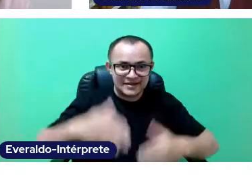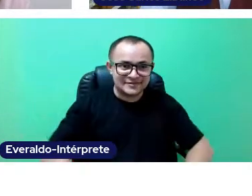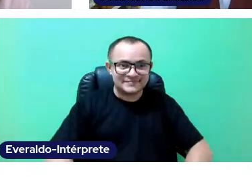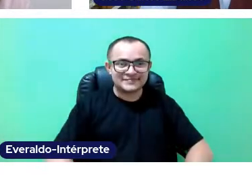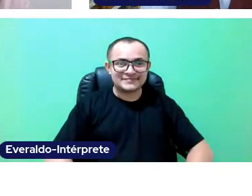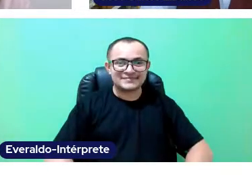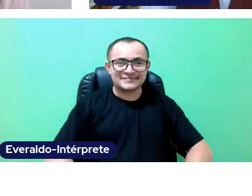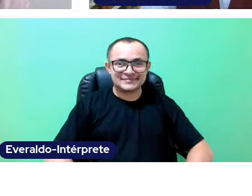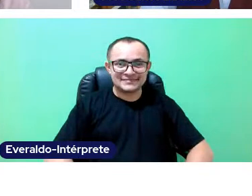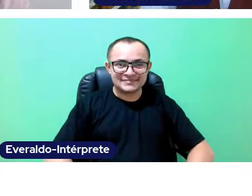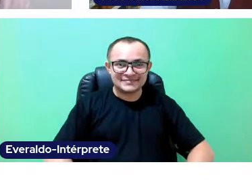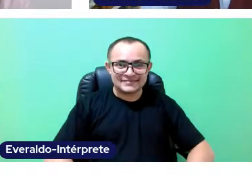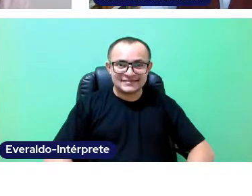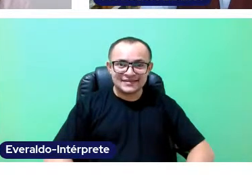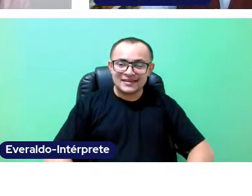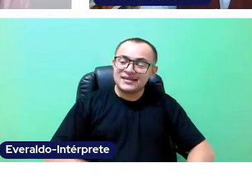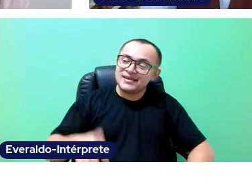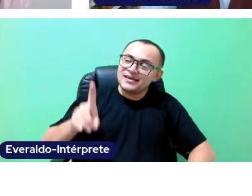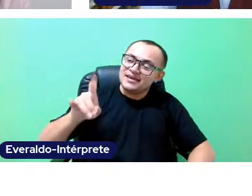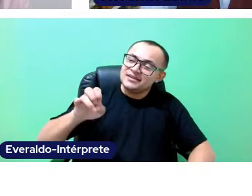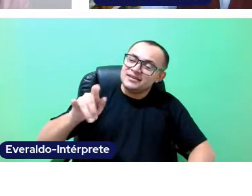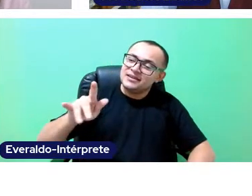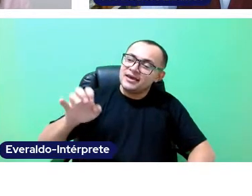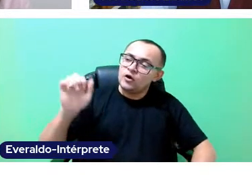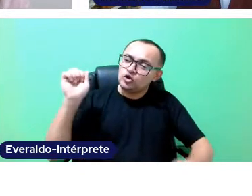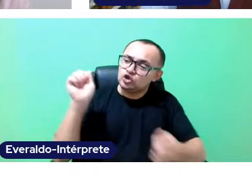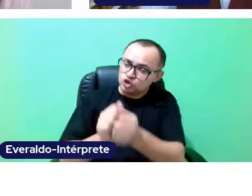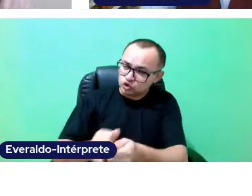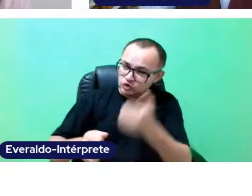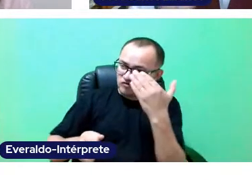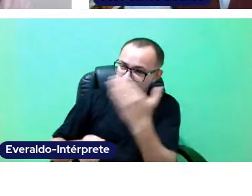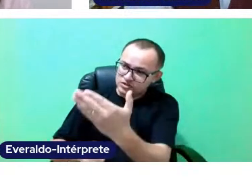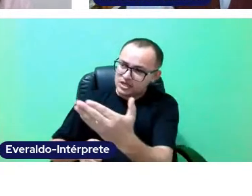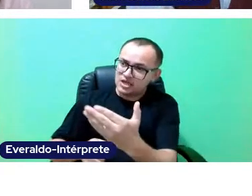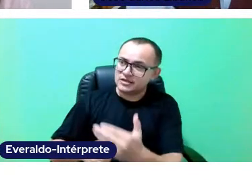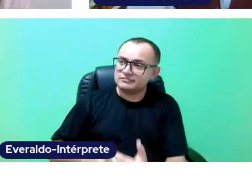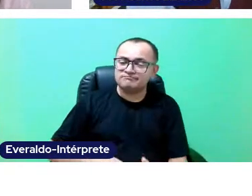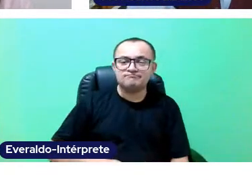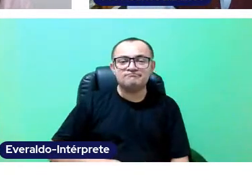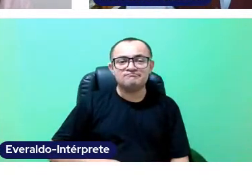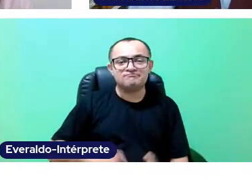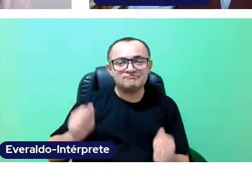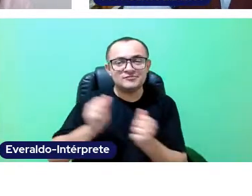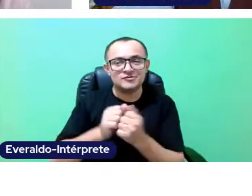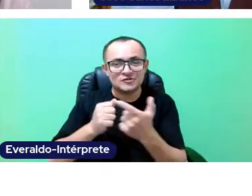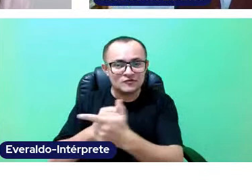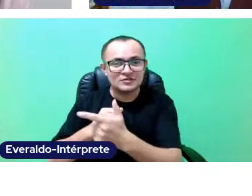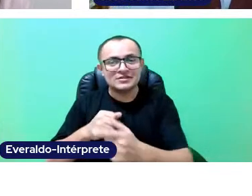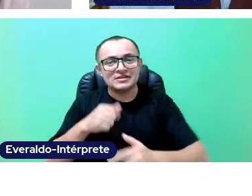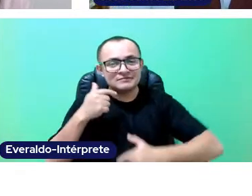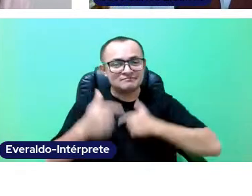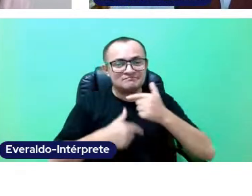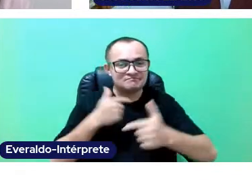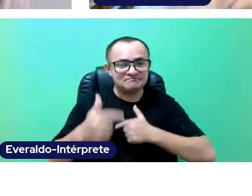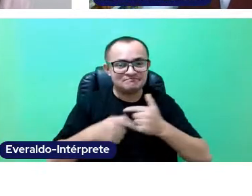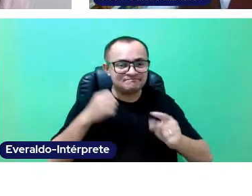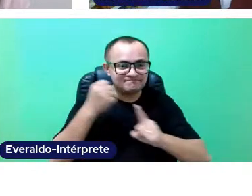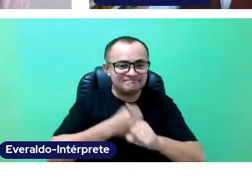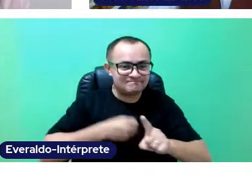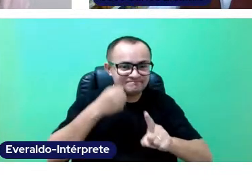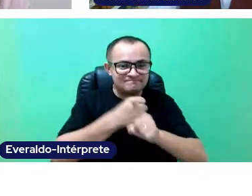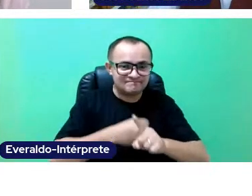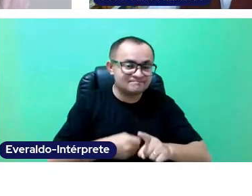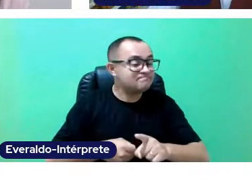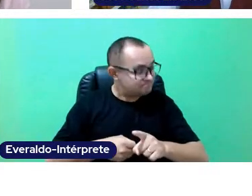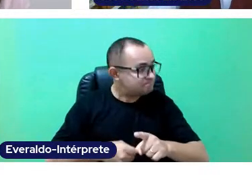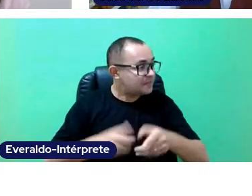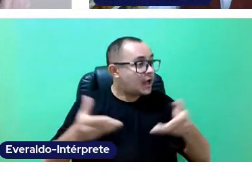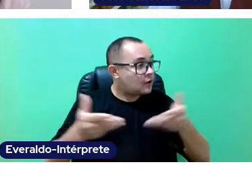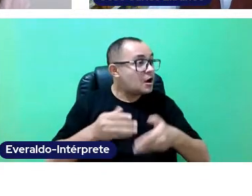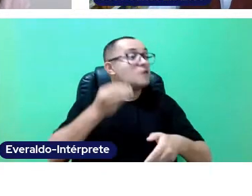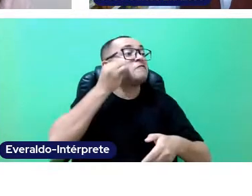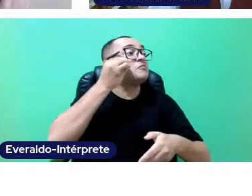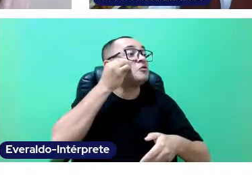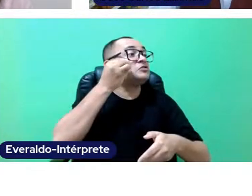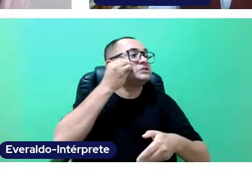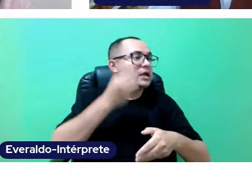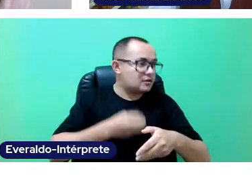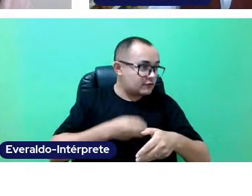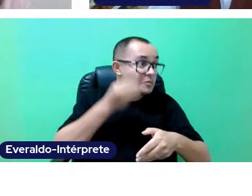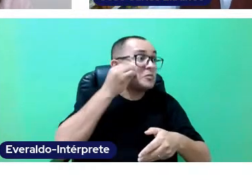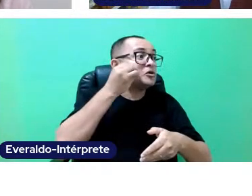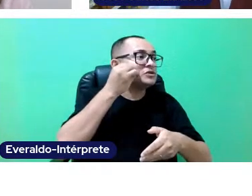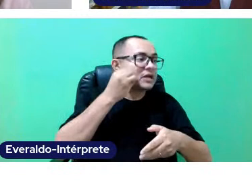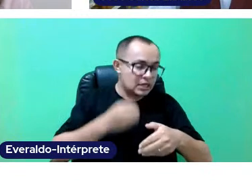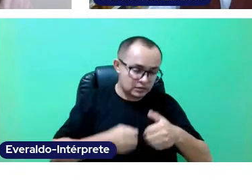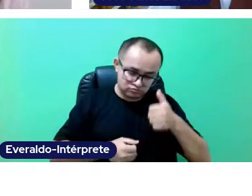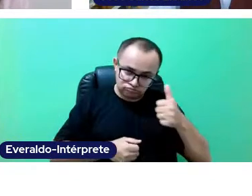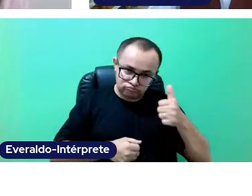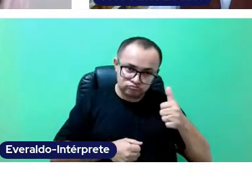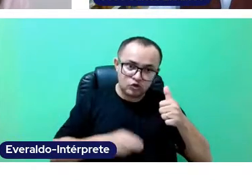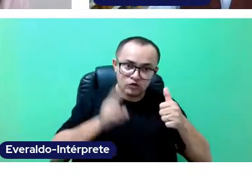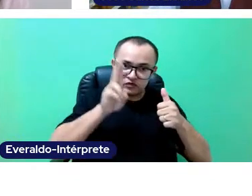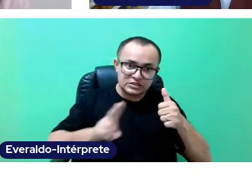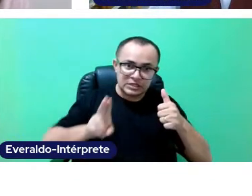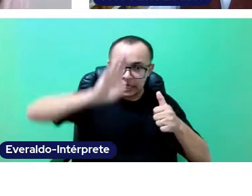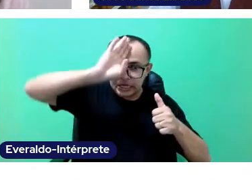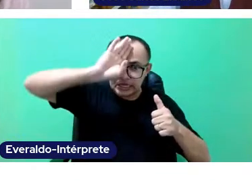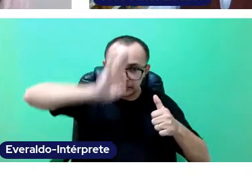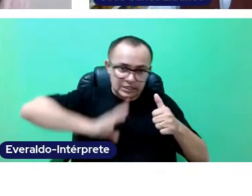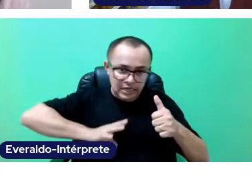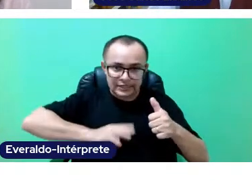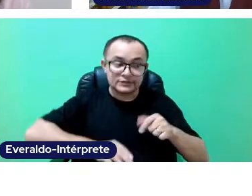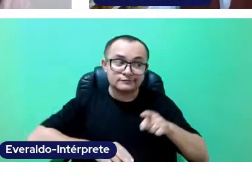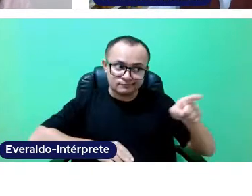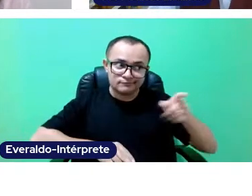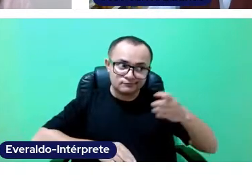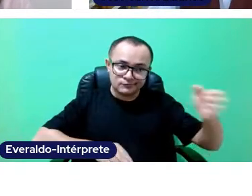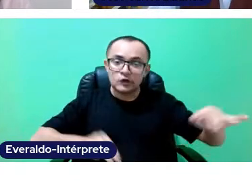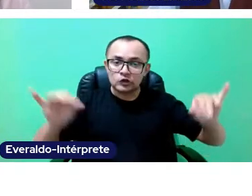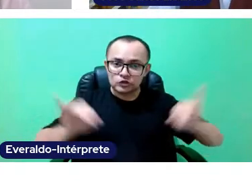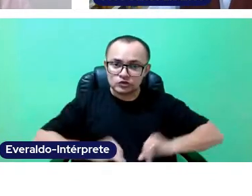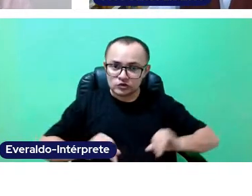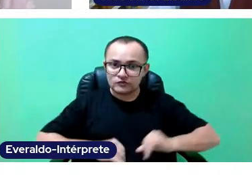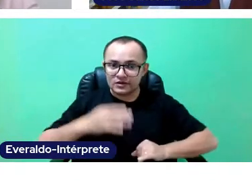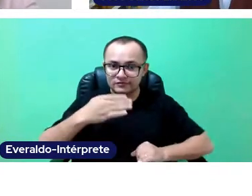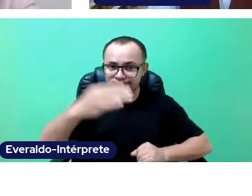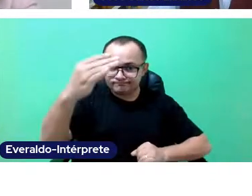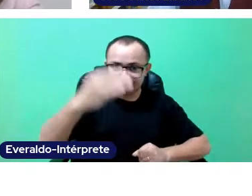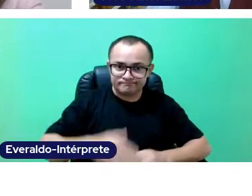Daniel, we are with you in that fight, ok? Together. - Let's go, professor. We are going to show them what it is to mess with the gratuity of our public universities. It will be hard; they will suffer.